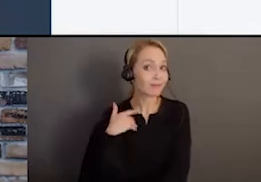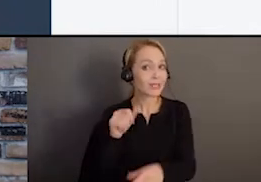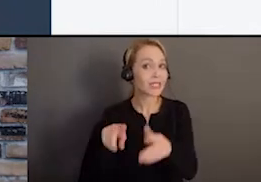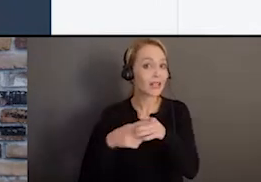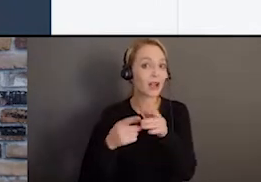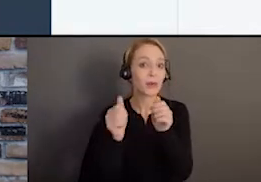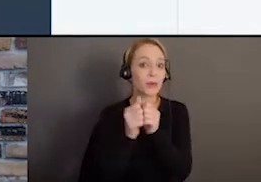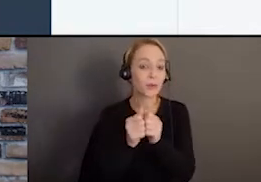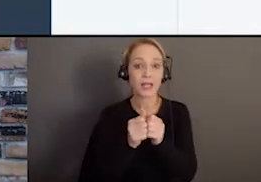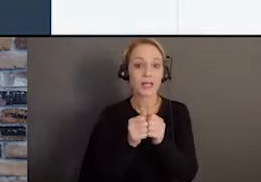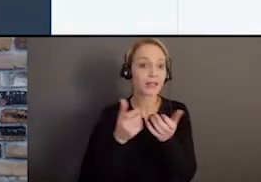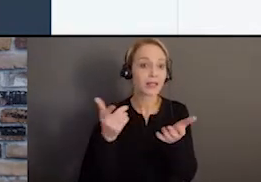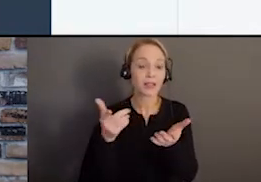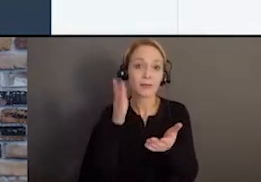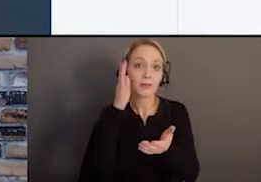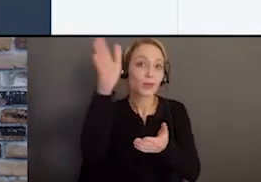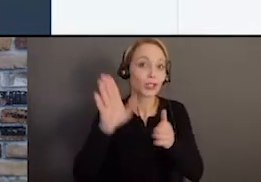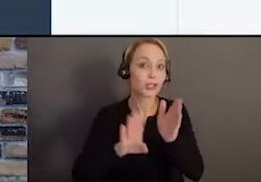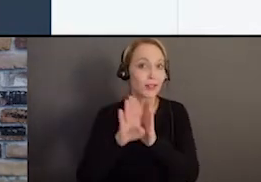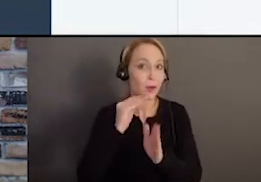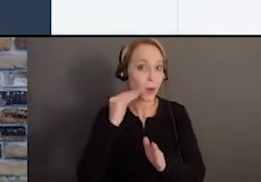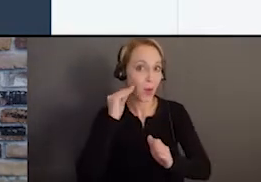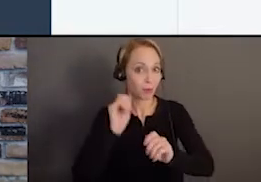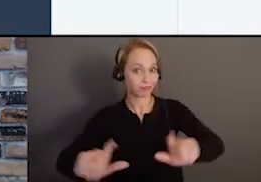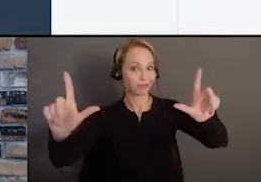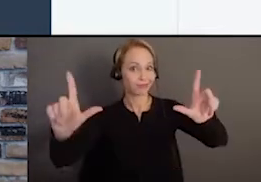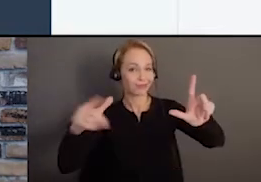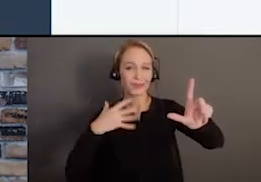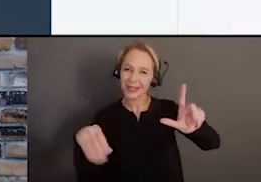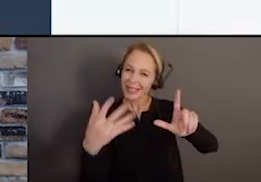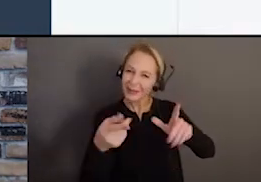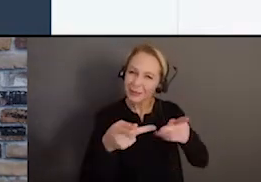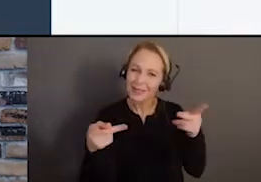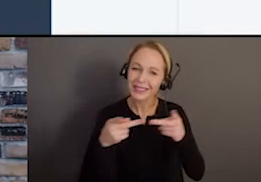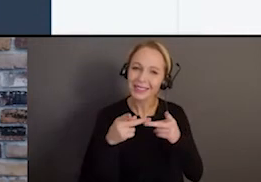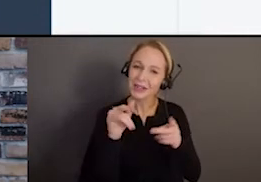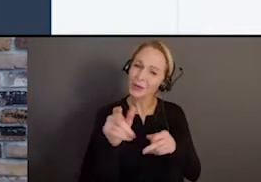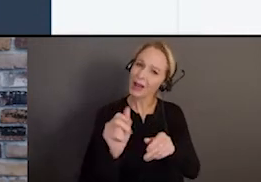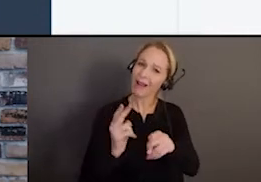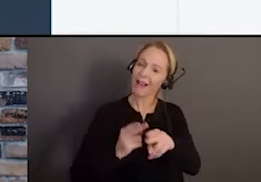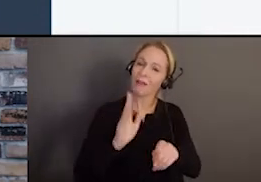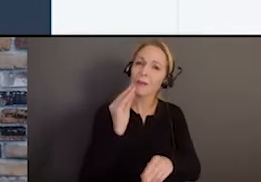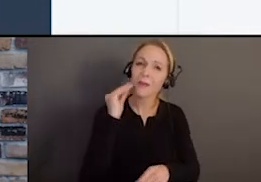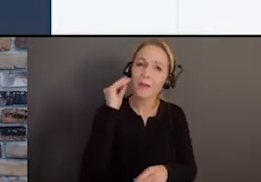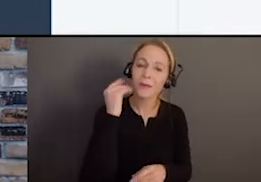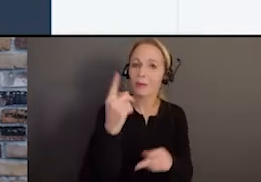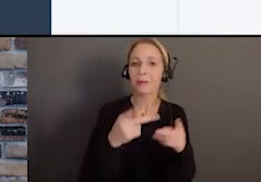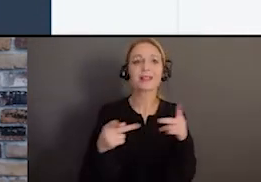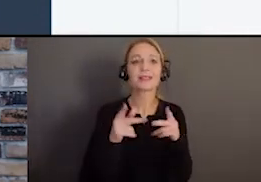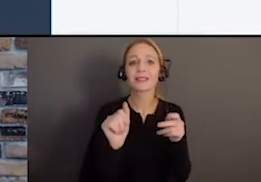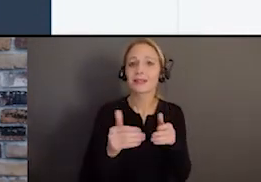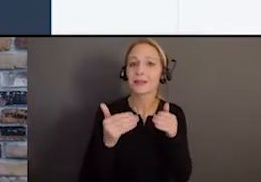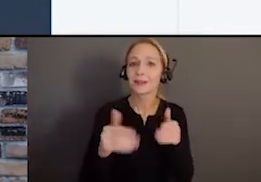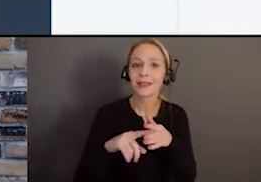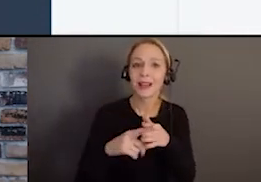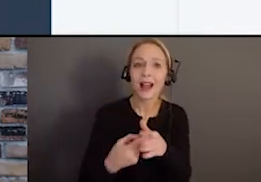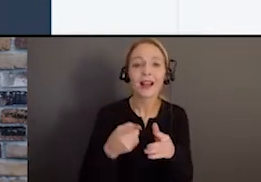WE WANT TO GIVE YOU A PLACE TO CALL HOME. ONE PLACE TO GET STARTED, ONE PLACE TO ACCESS UNIFIED SET OF TOOLS AND DOCUMENTATION.